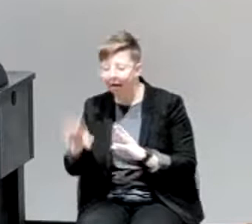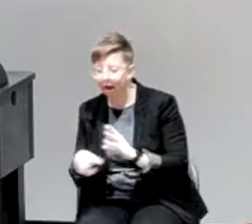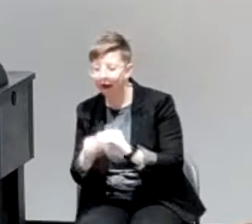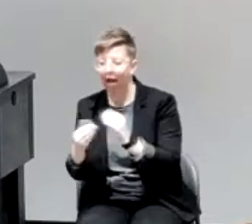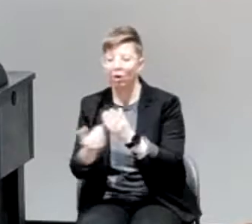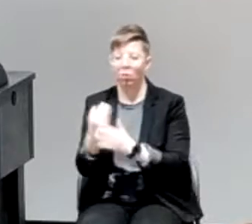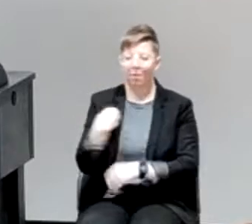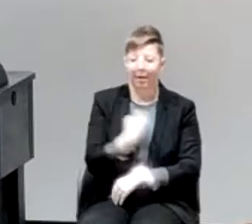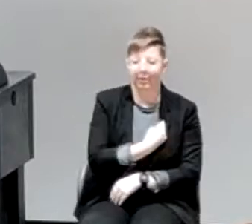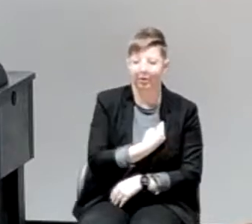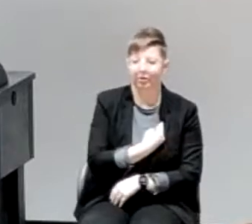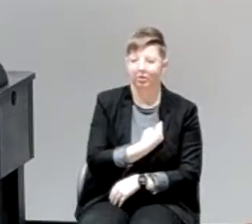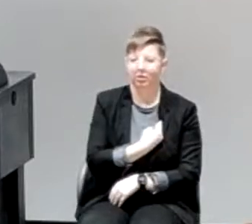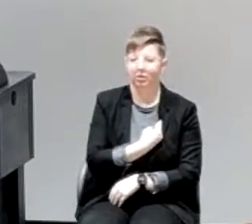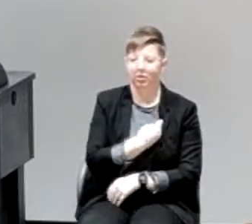changes are difficult.